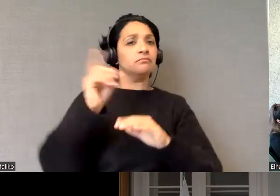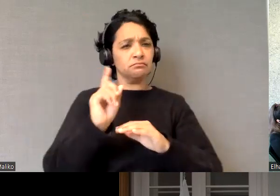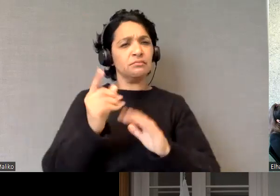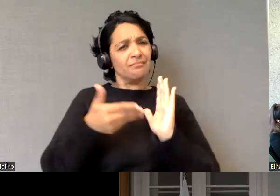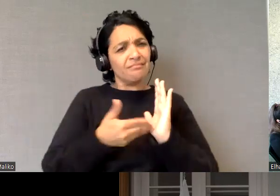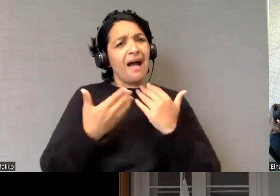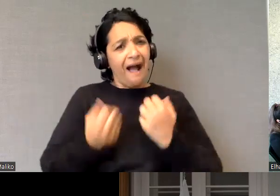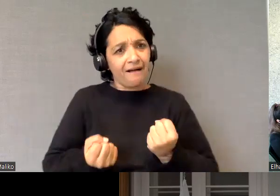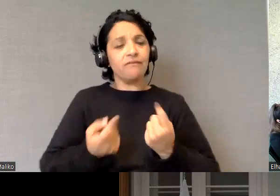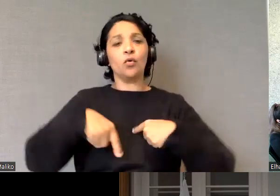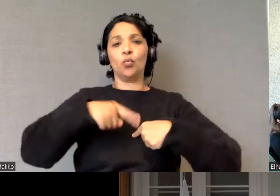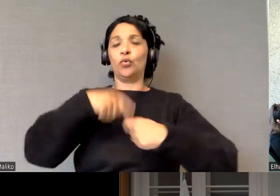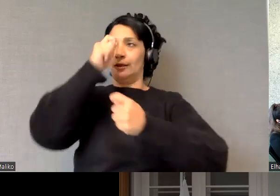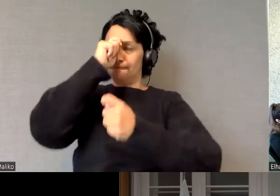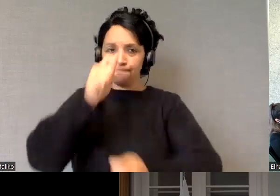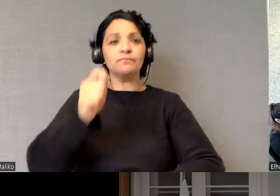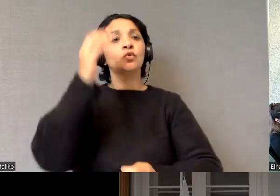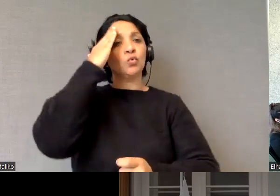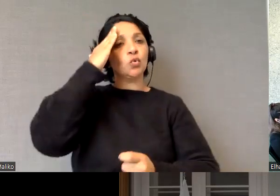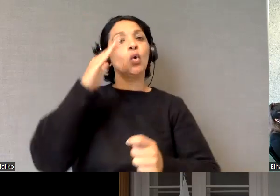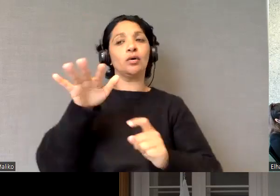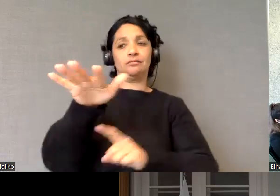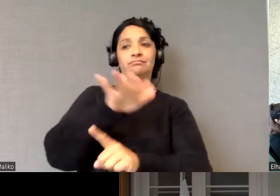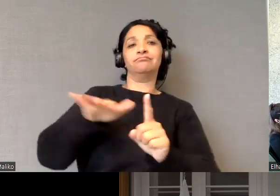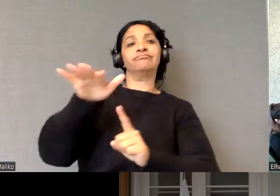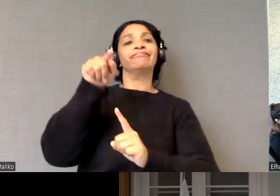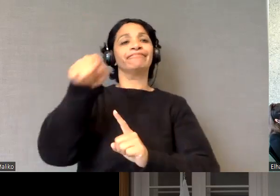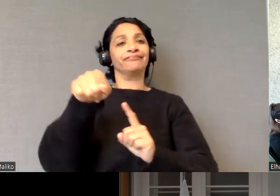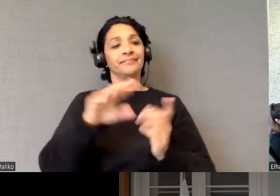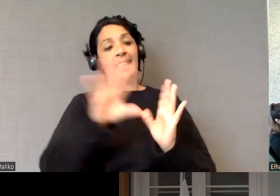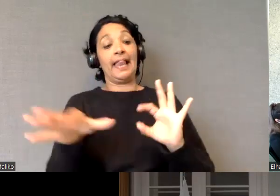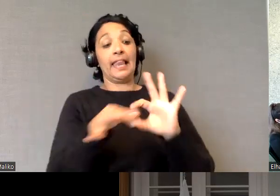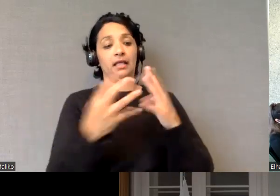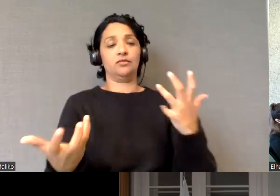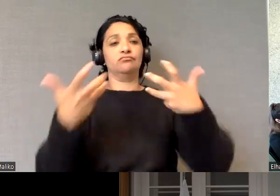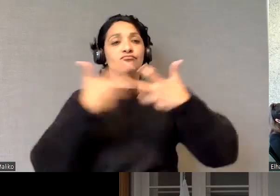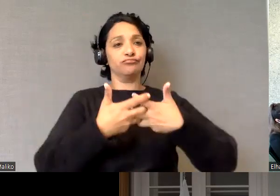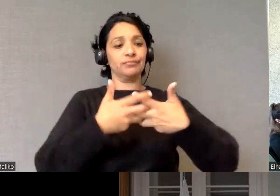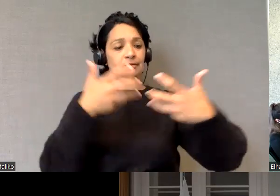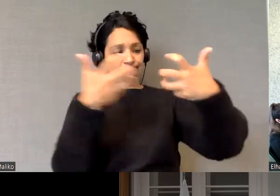We are just recognising it within the realm of the CRPD and the other human rights obligations.